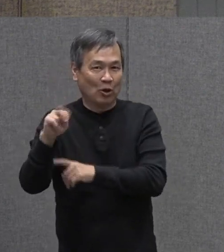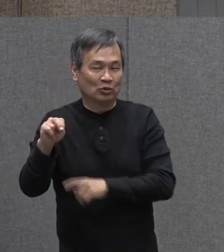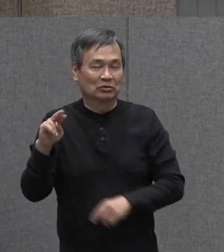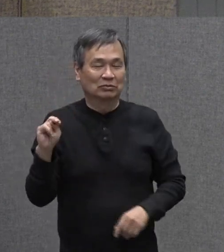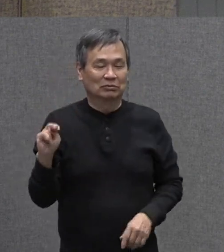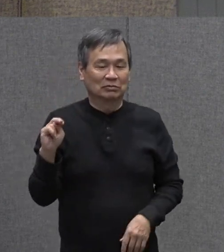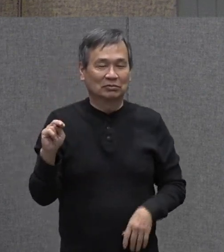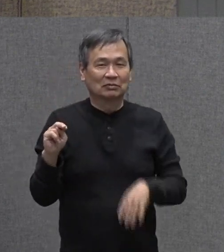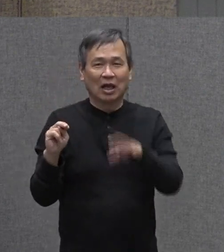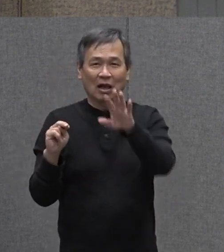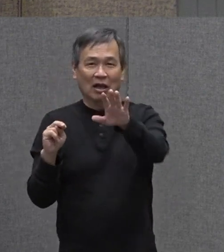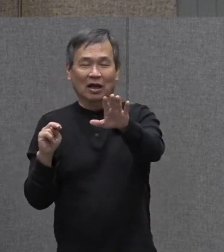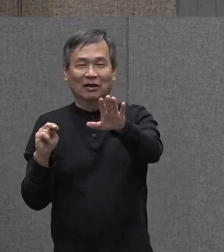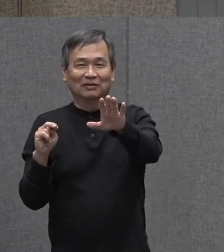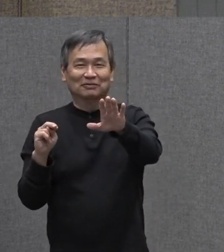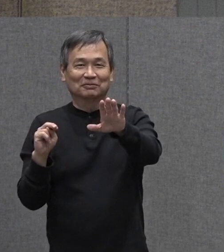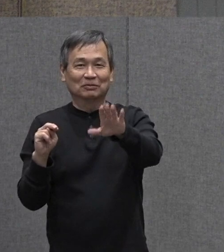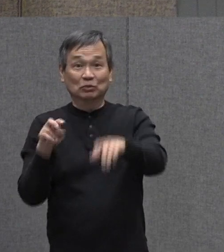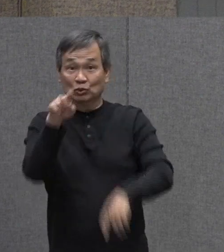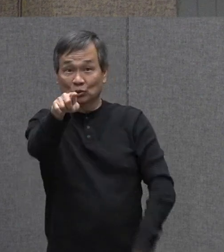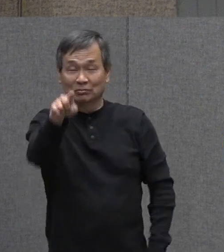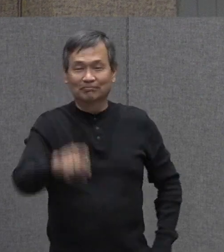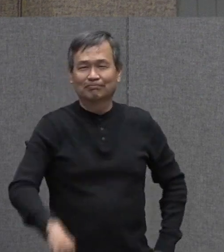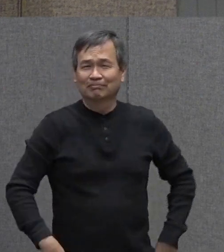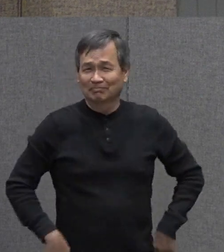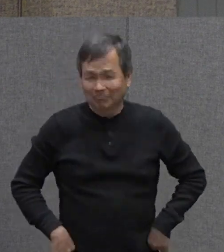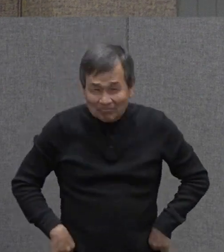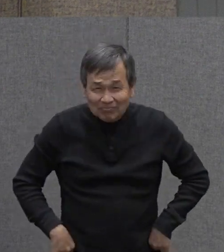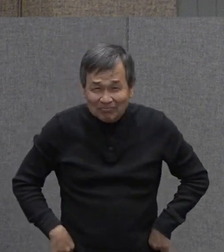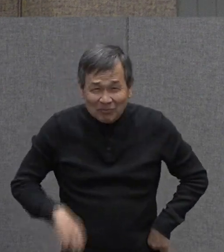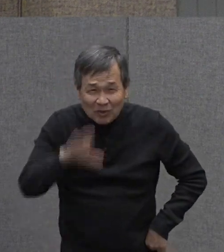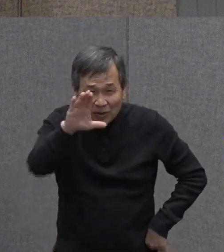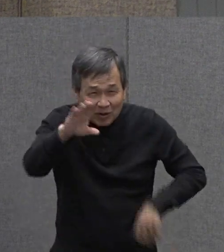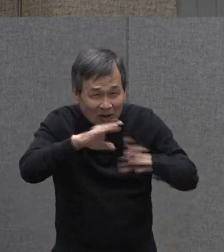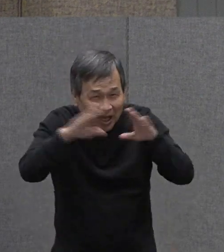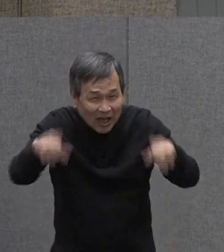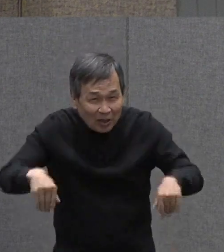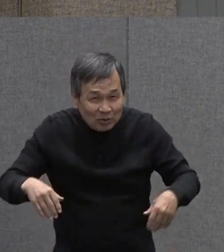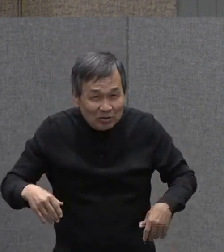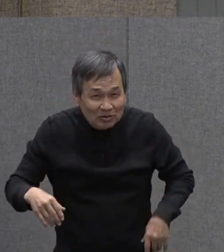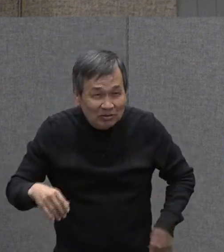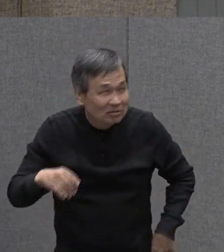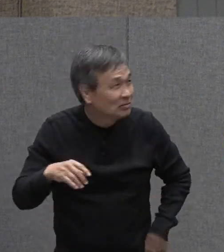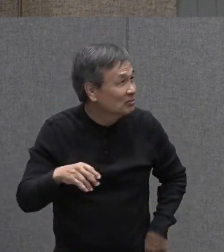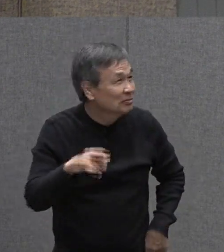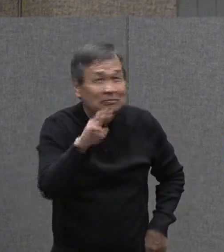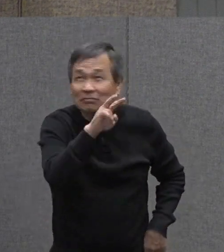I want you to look around your house. What are some nouns that you can describe?